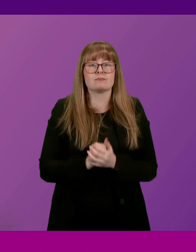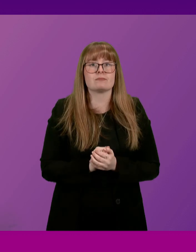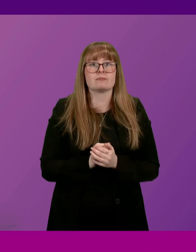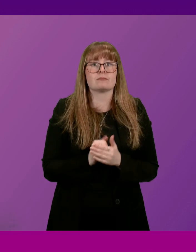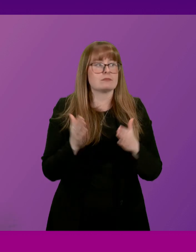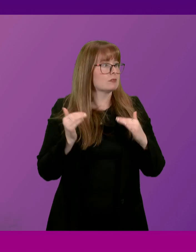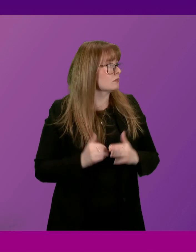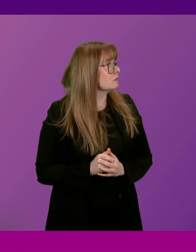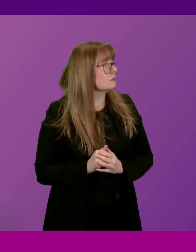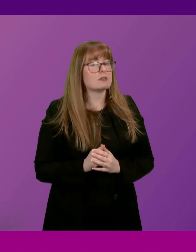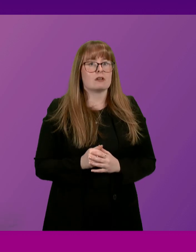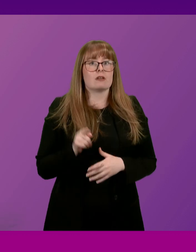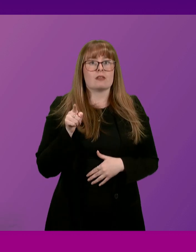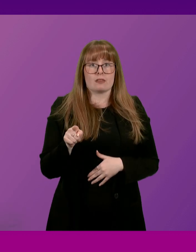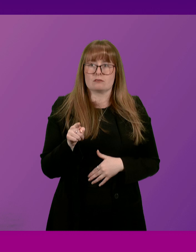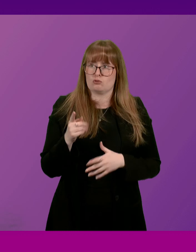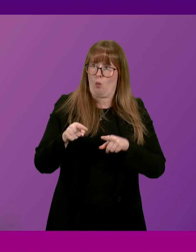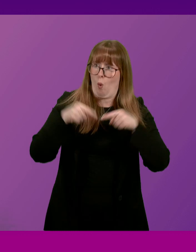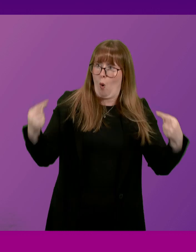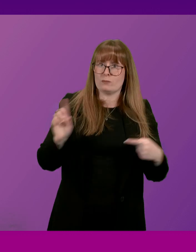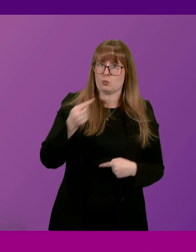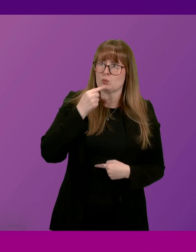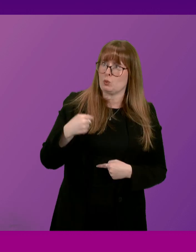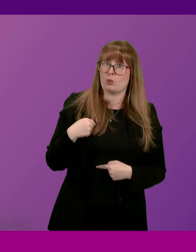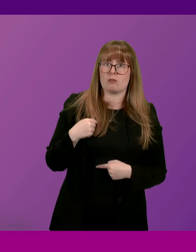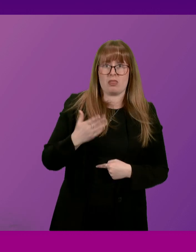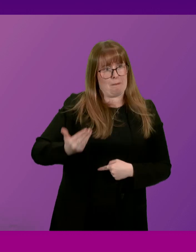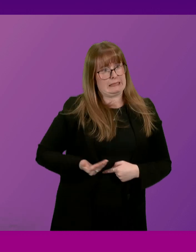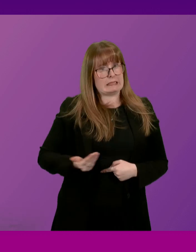That is the opposite of the message that investors and businesses are getting at the moment.